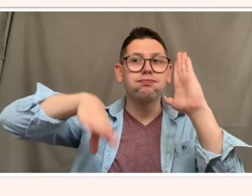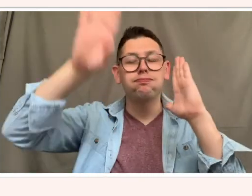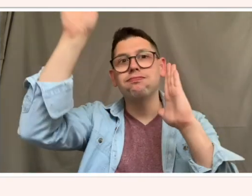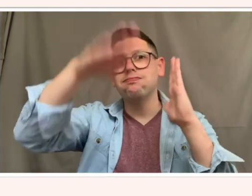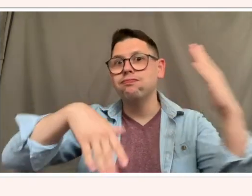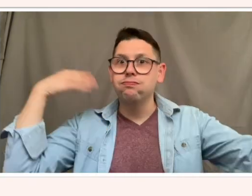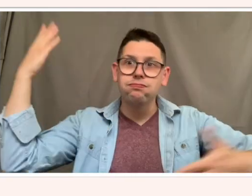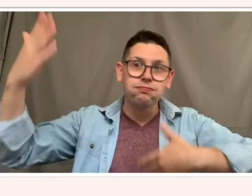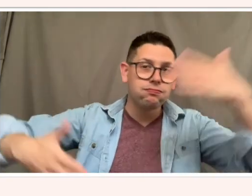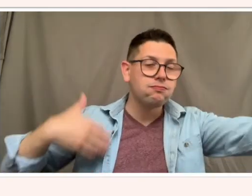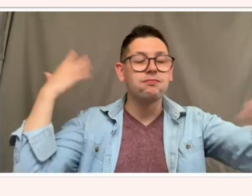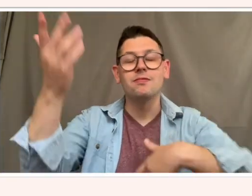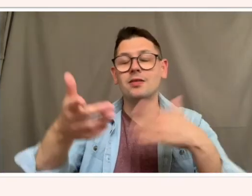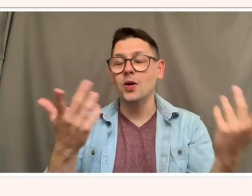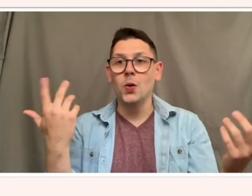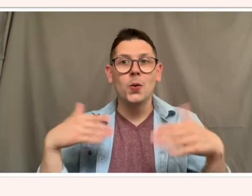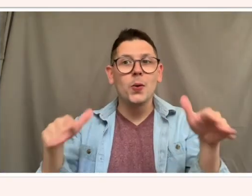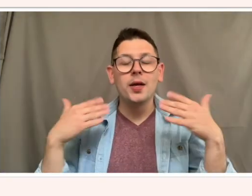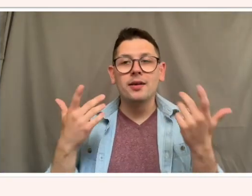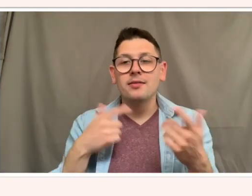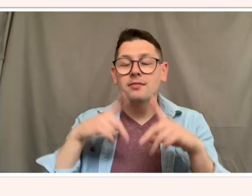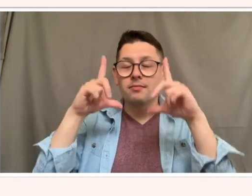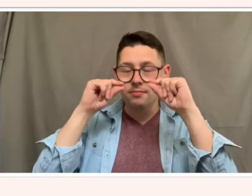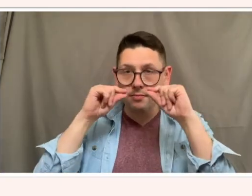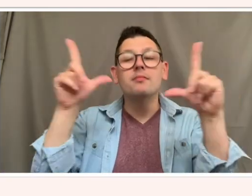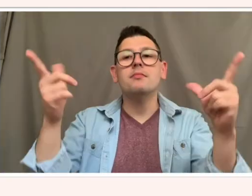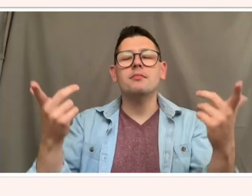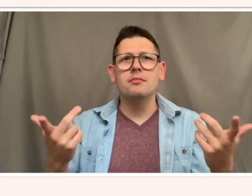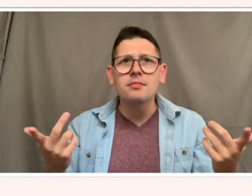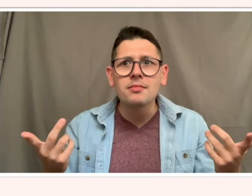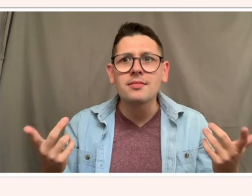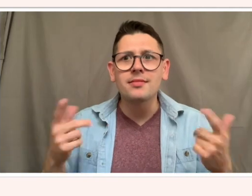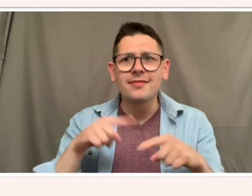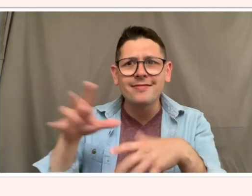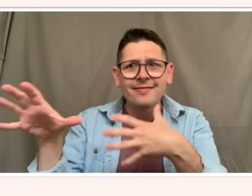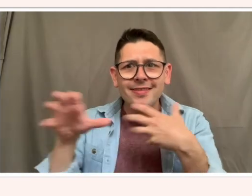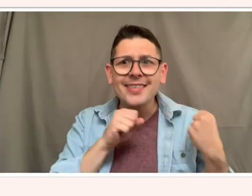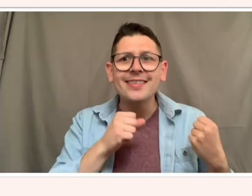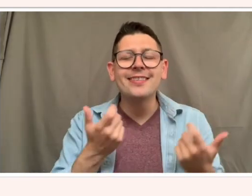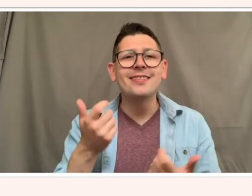I call this a wild ride. There's been a lot going on and it's happened in the blink of an eye.